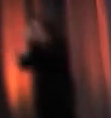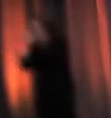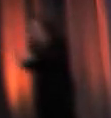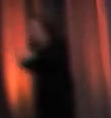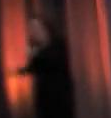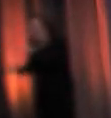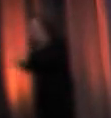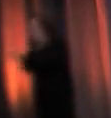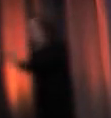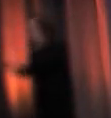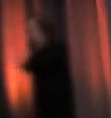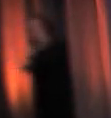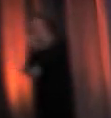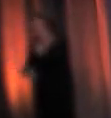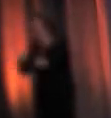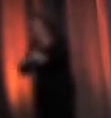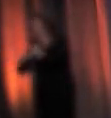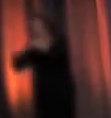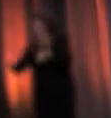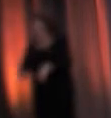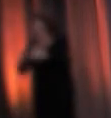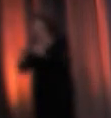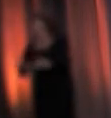We can evidence across this decade of self-articulation